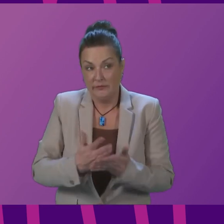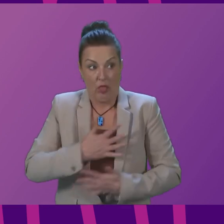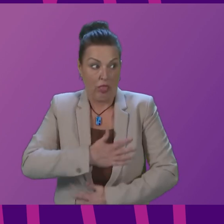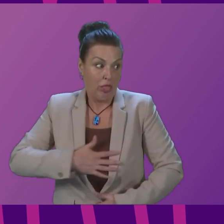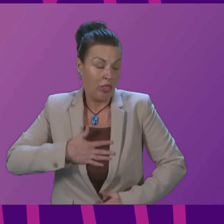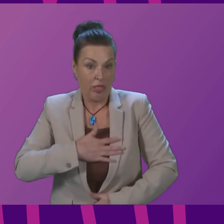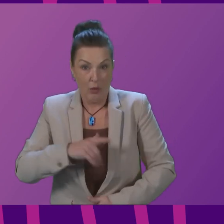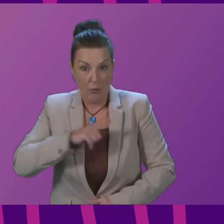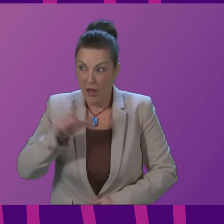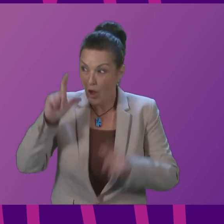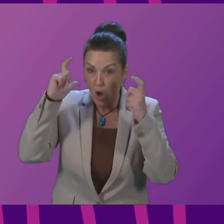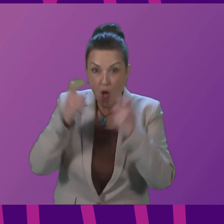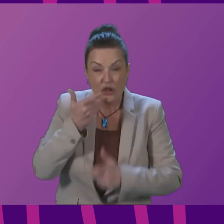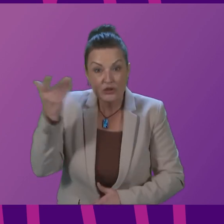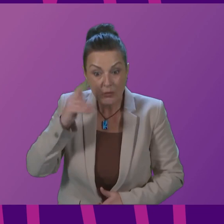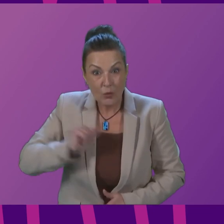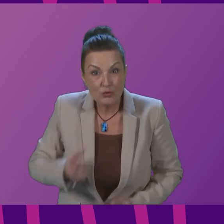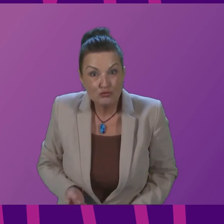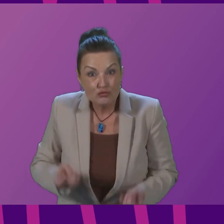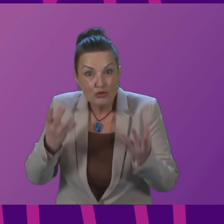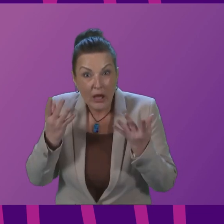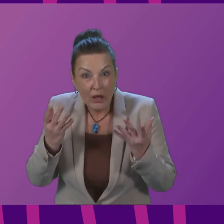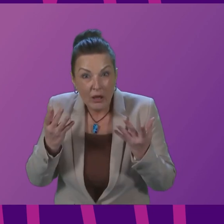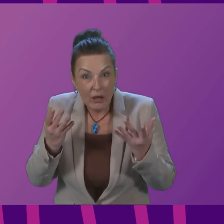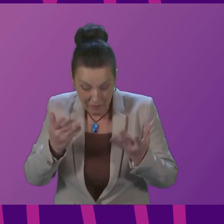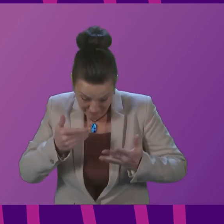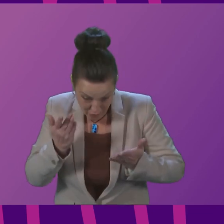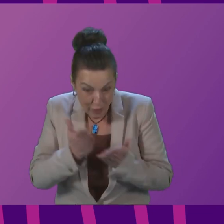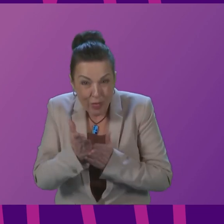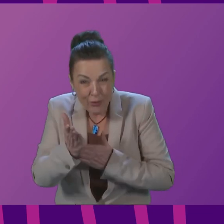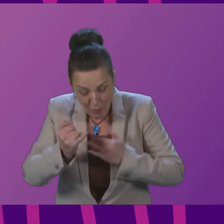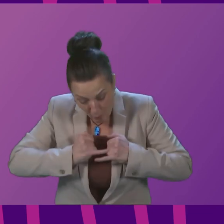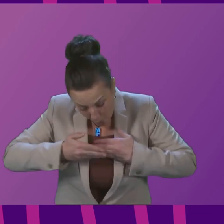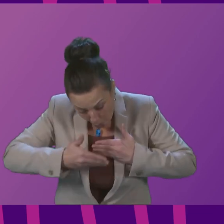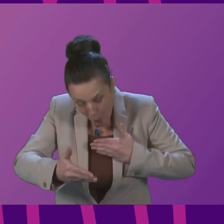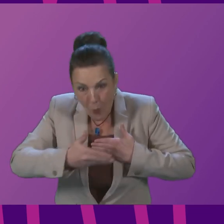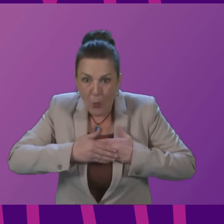of their college lecturers to go on strike during the most critical phase of their studies,